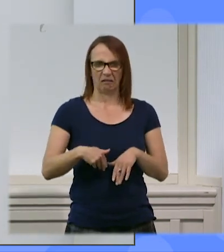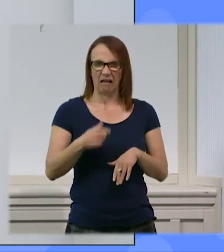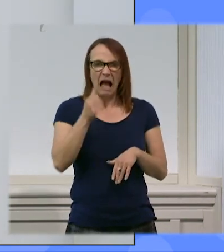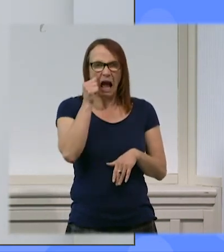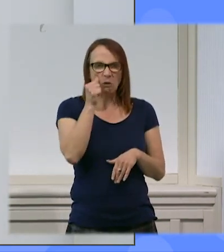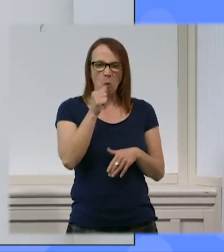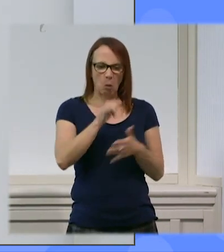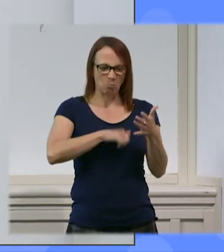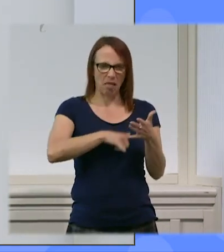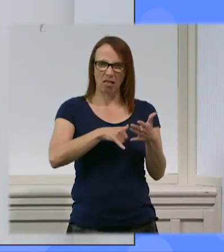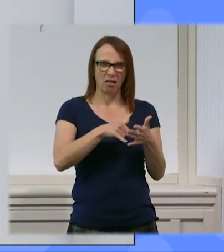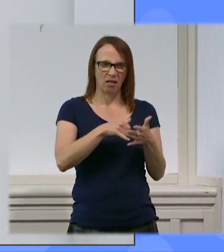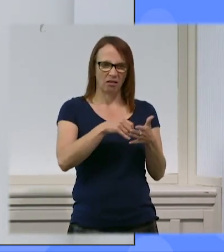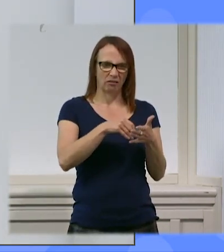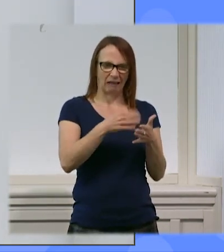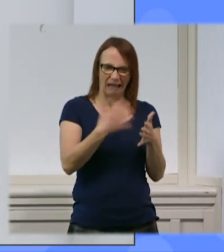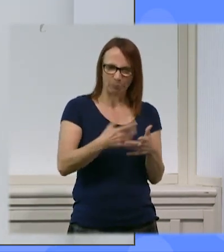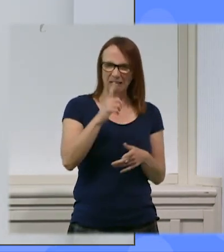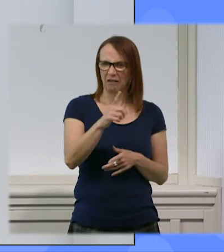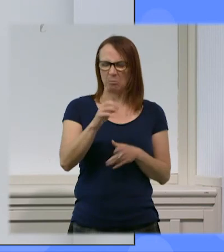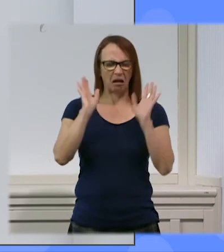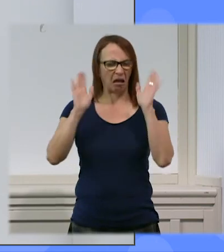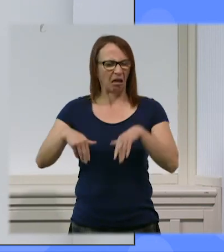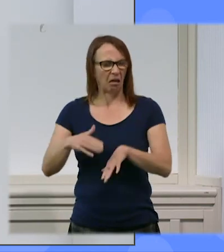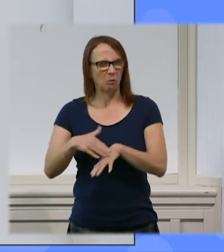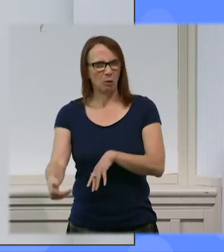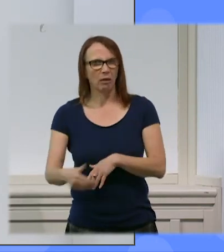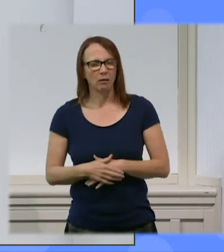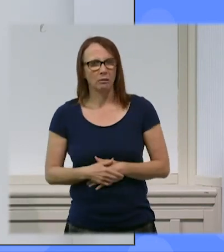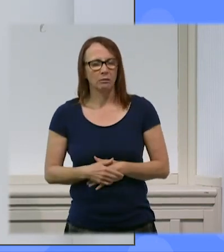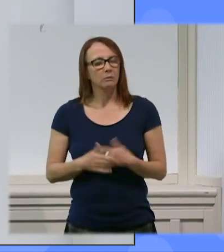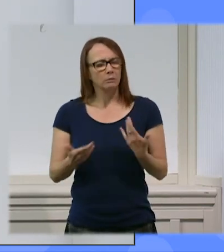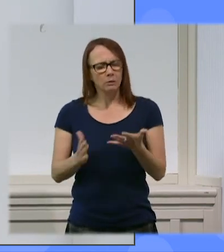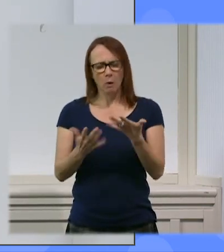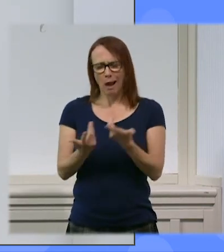our so the question then is how do we persuade people in that space so that's